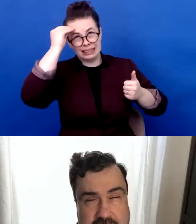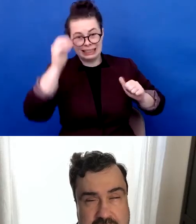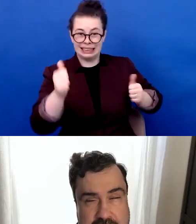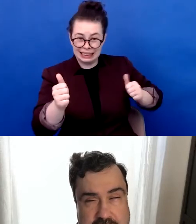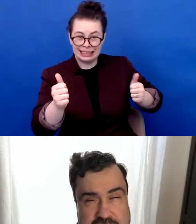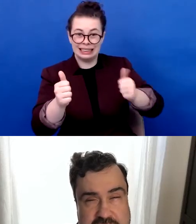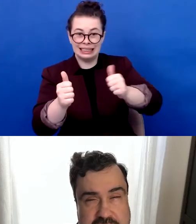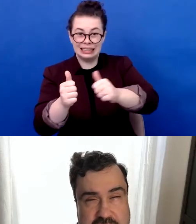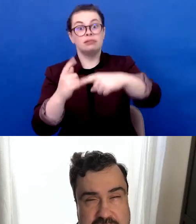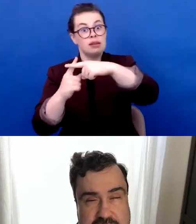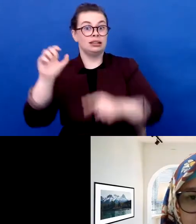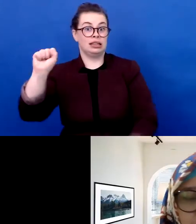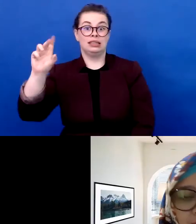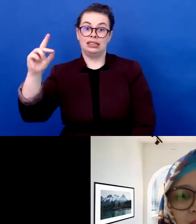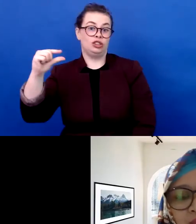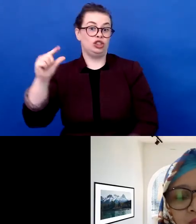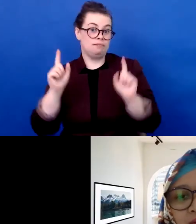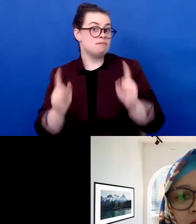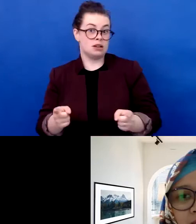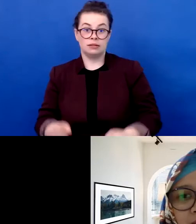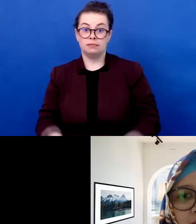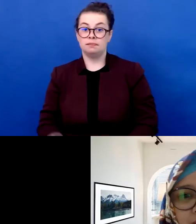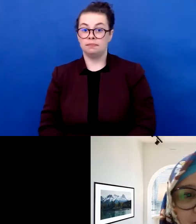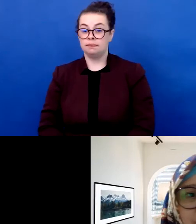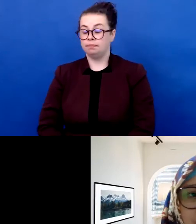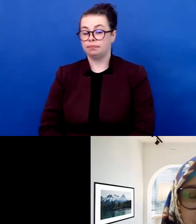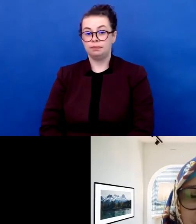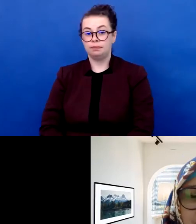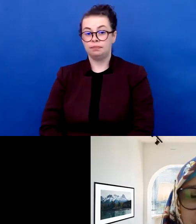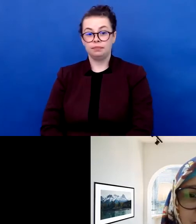please let me now turn to dewey ariani from indonesia